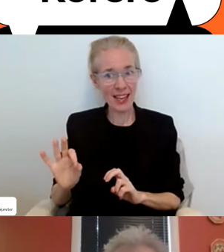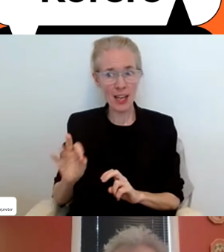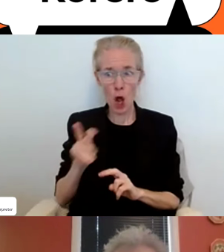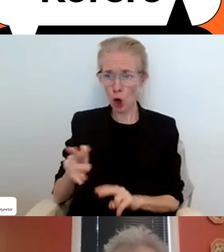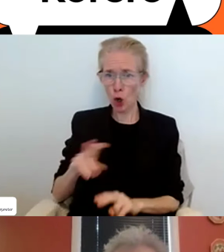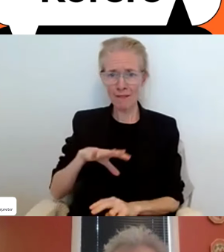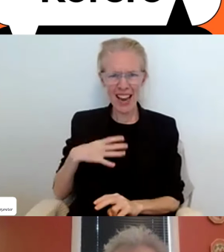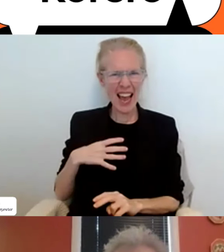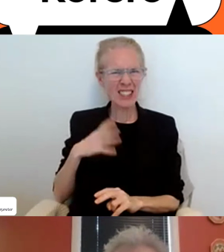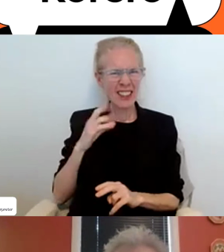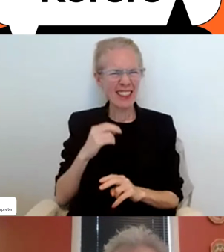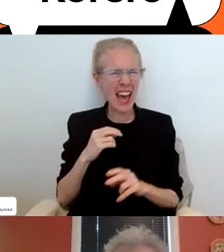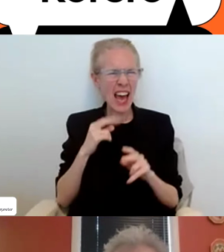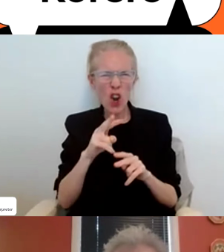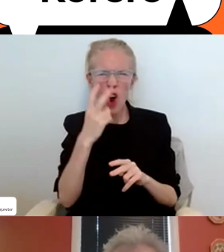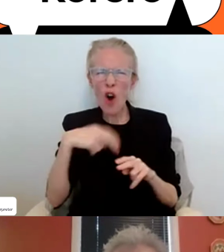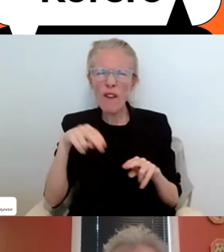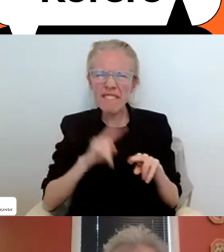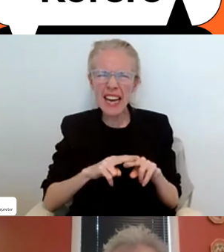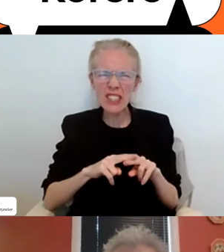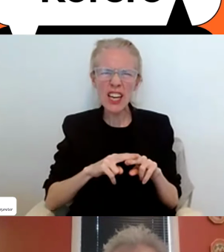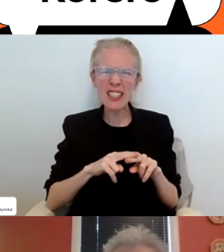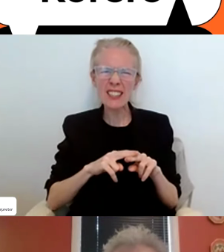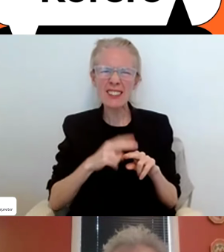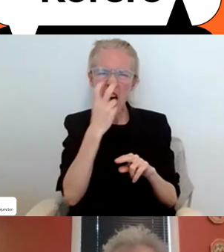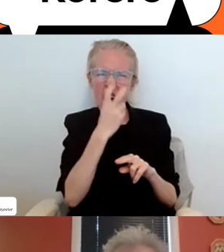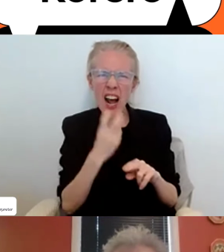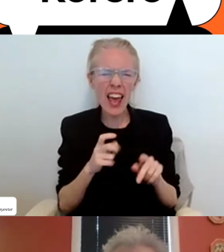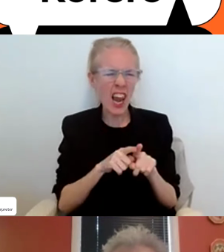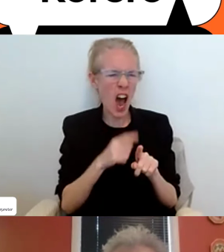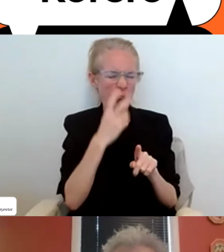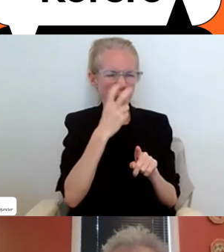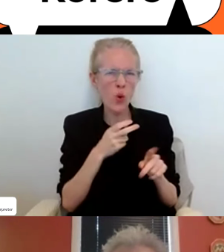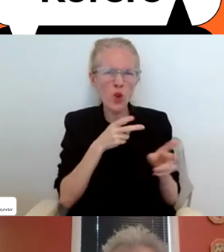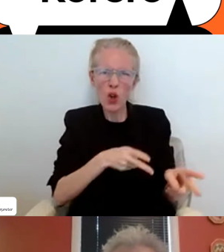actually use the thing. But yeah, okay I think we covered that question,